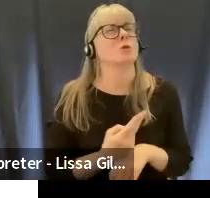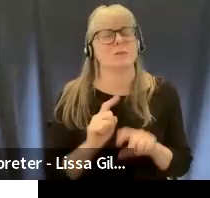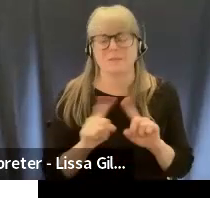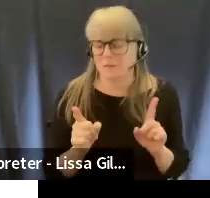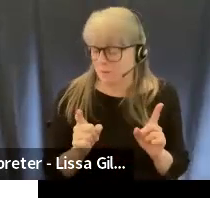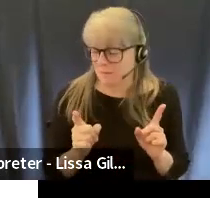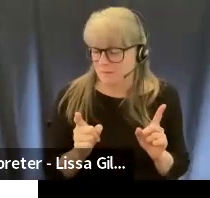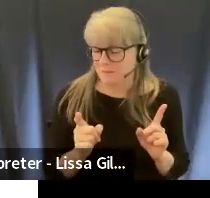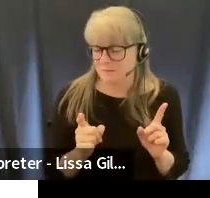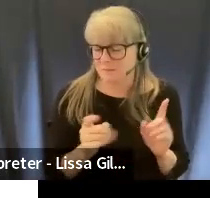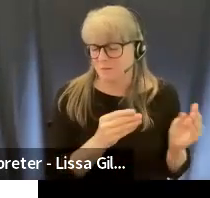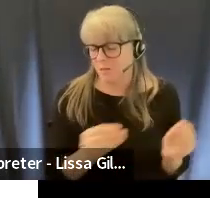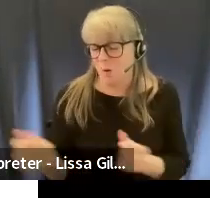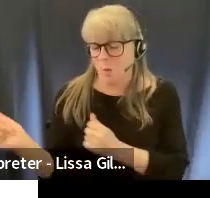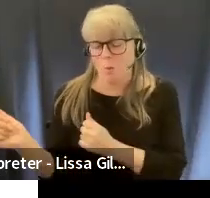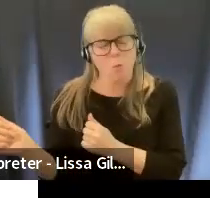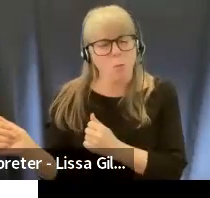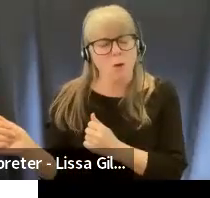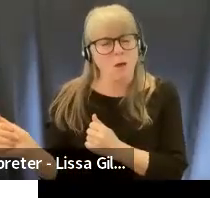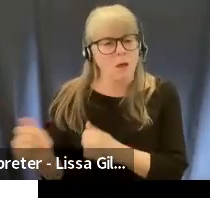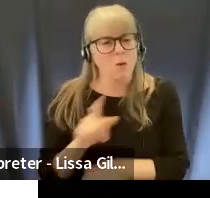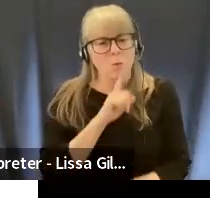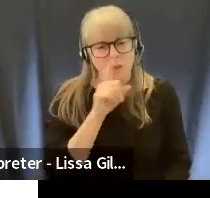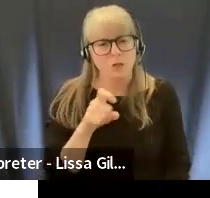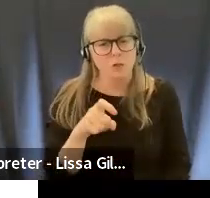And the coordination goes, and I should have had I thought about it. I should have used a different sort of flow, because it really should have been one that was back and forth invis versa.